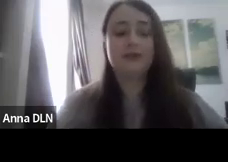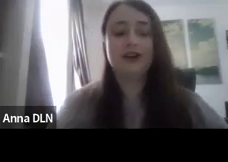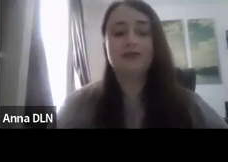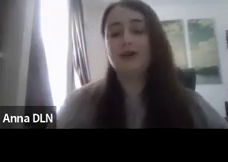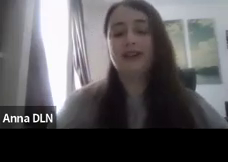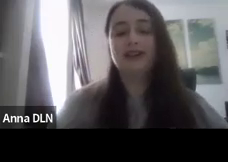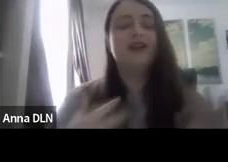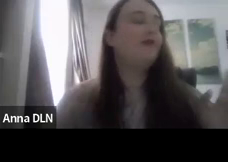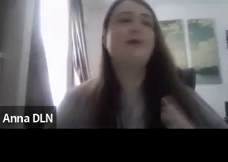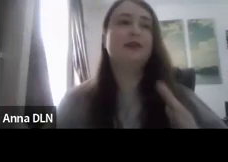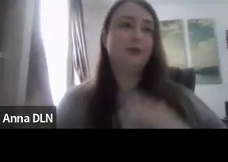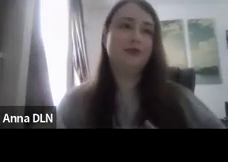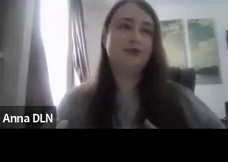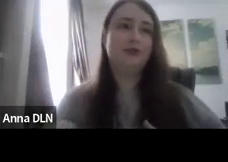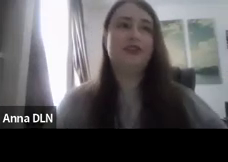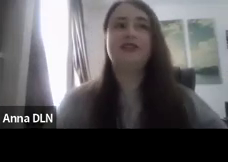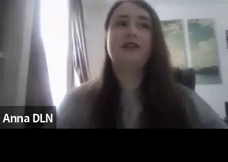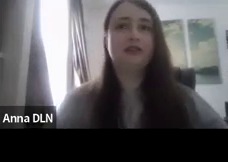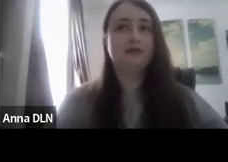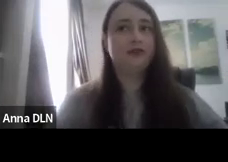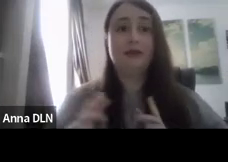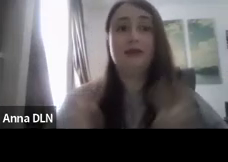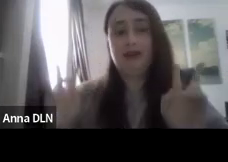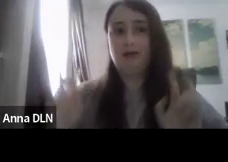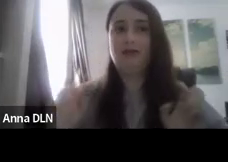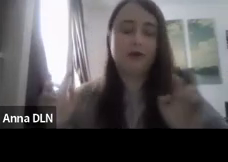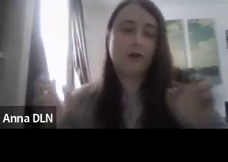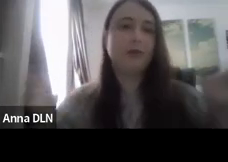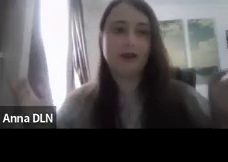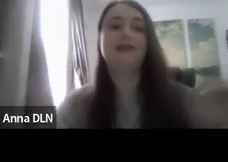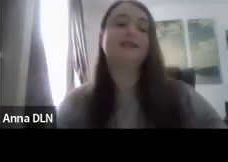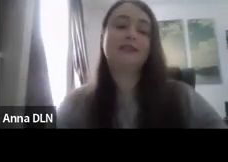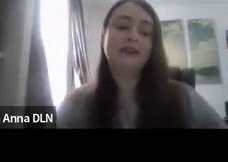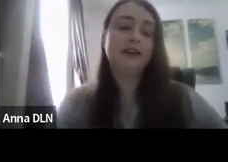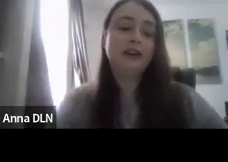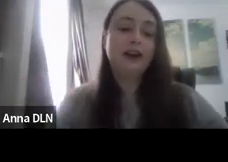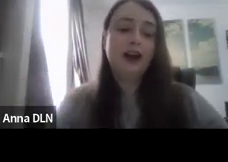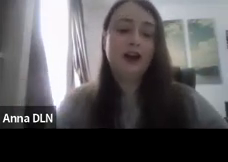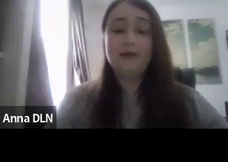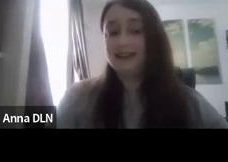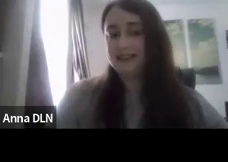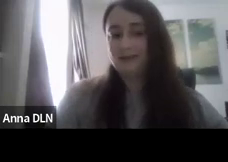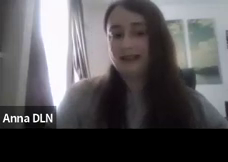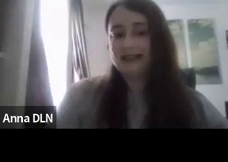seminar remotely three weeks post-op versus having to focus on me being, quote-unquote, "behind." Next slide, please.